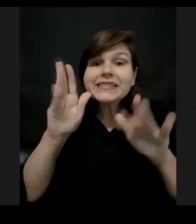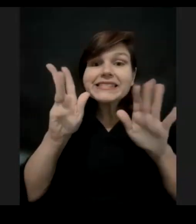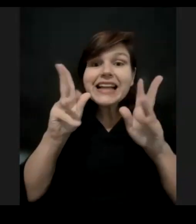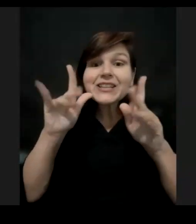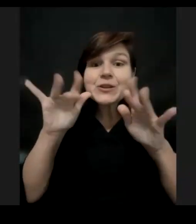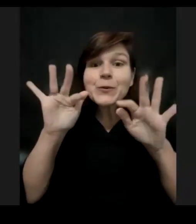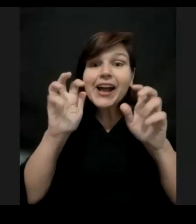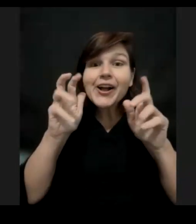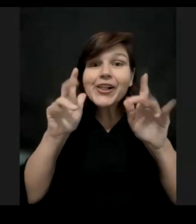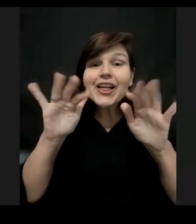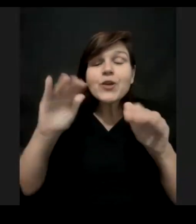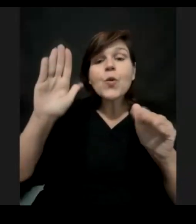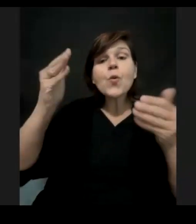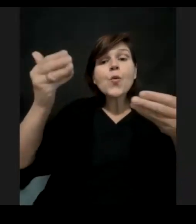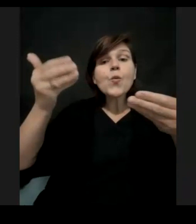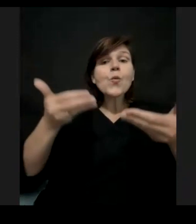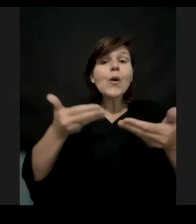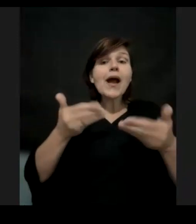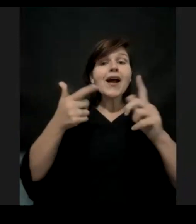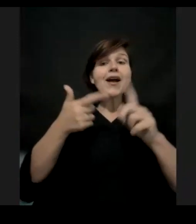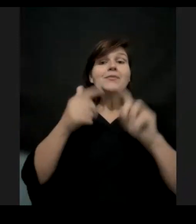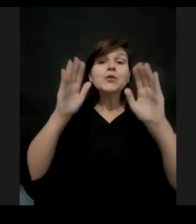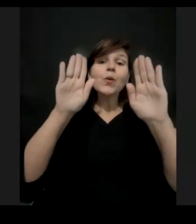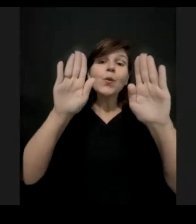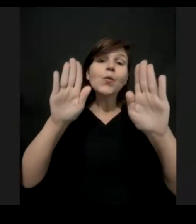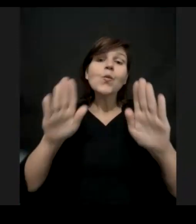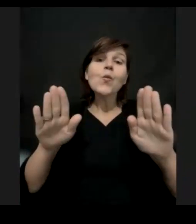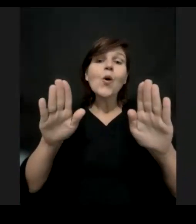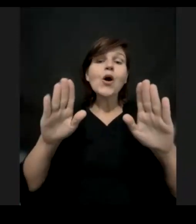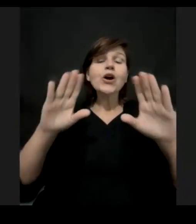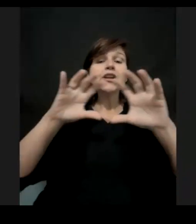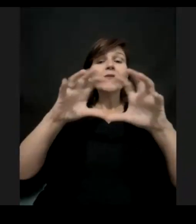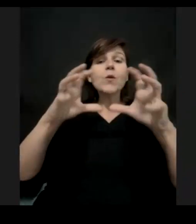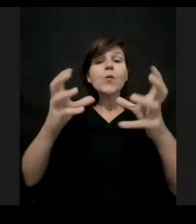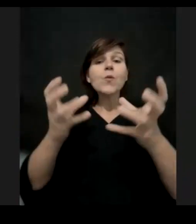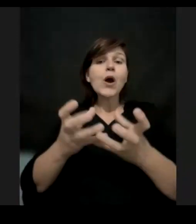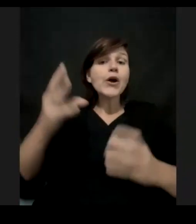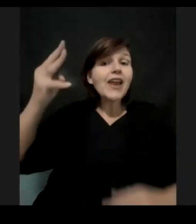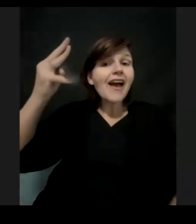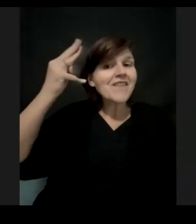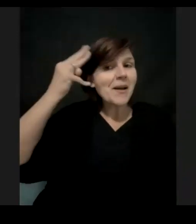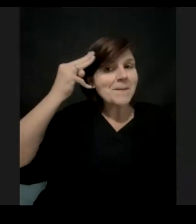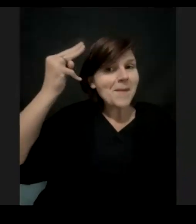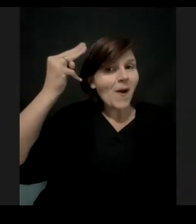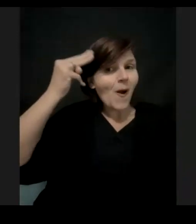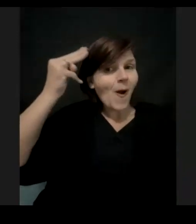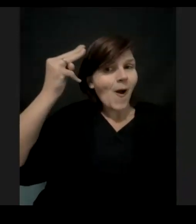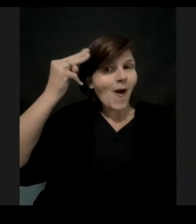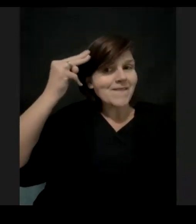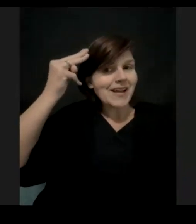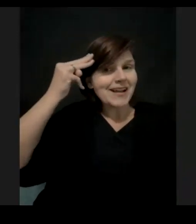∂ ∂ Welcome to the Wonderful World of Marvin. ∂ ∂ And right arm in and wiggle your fingers.